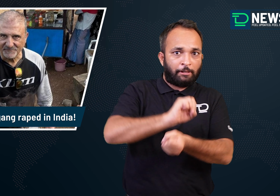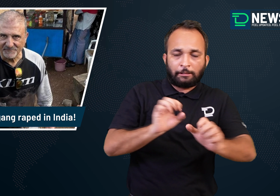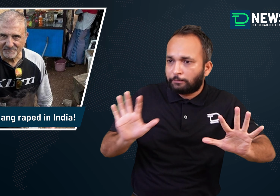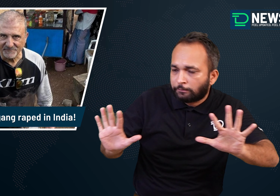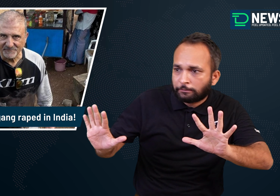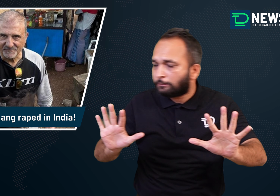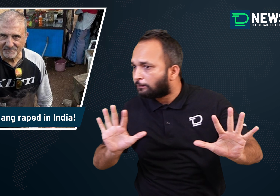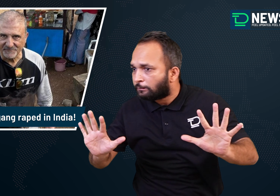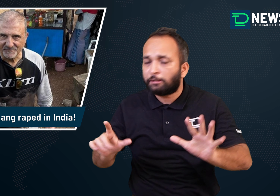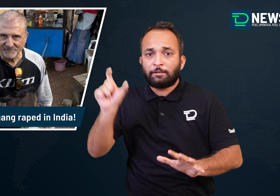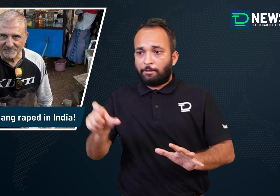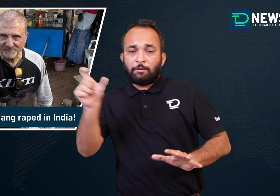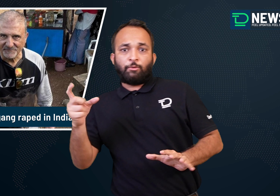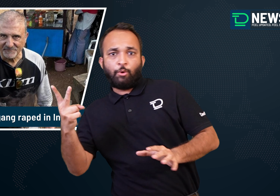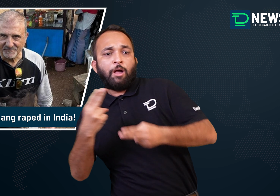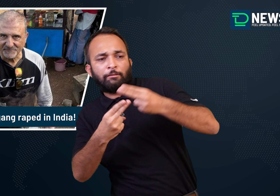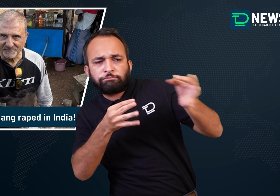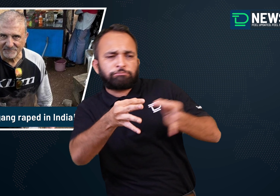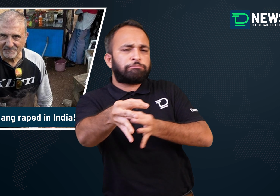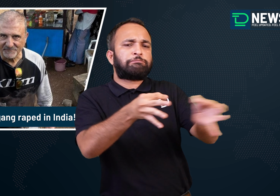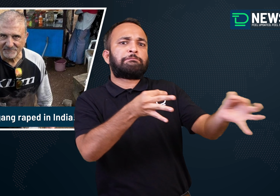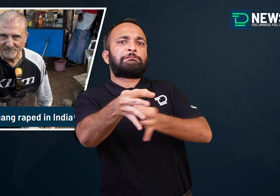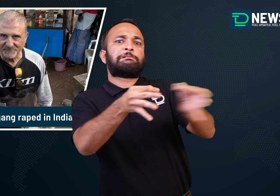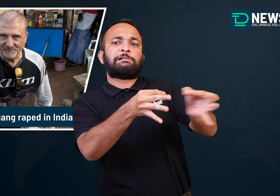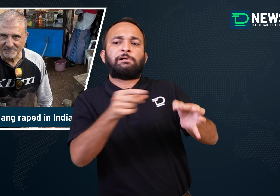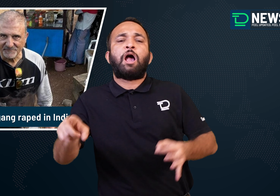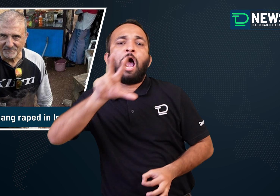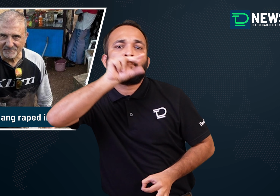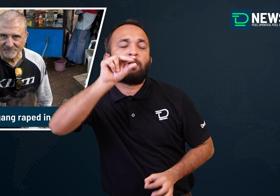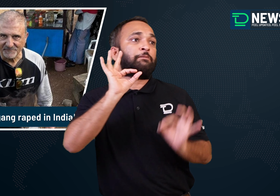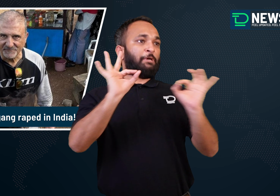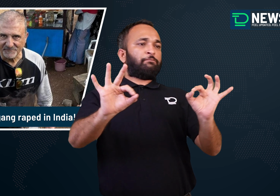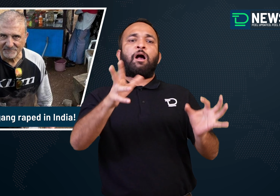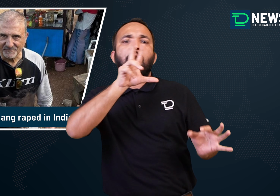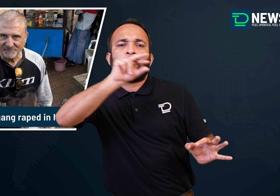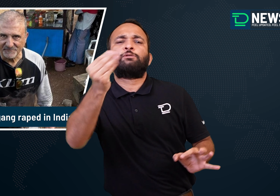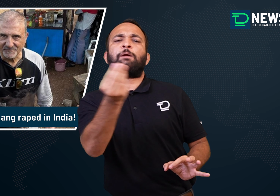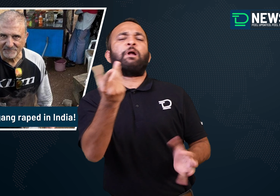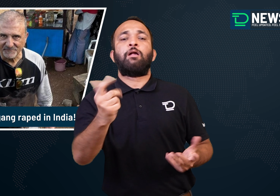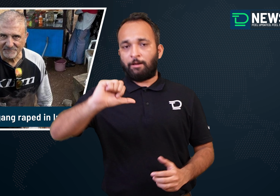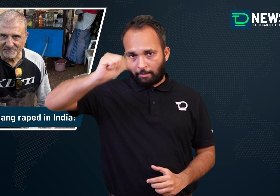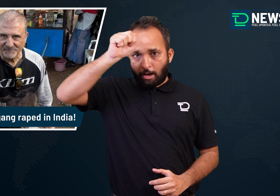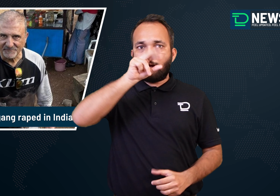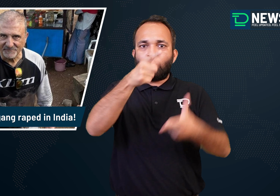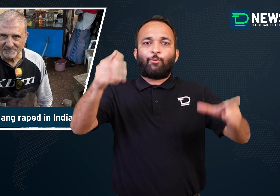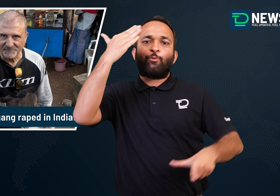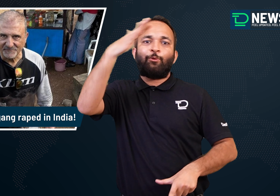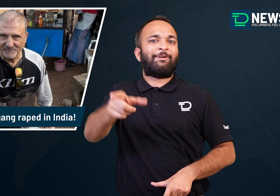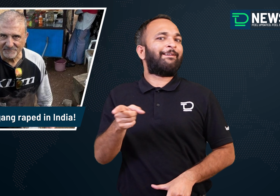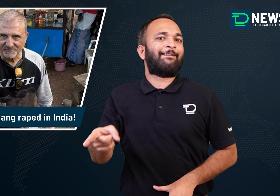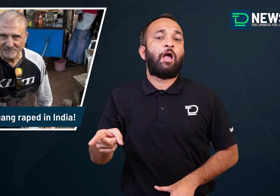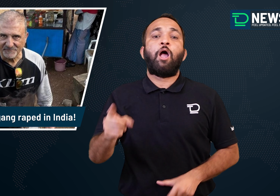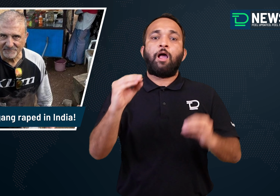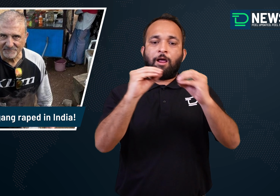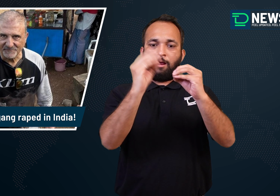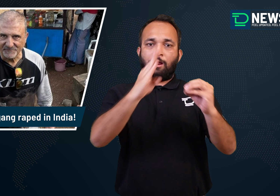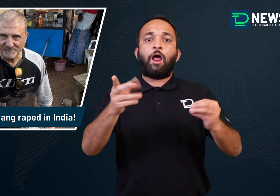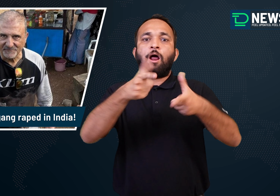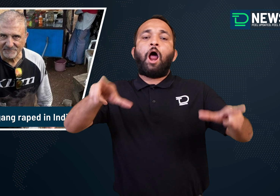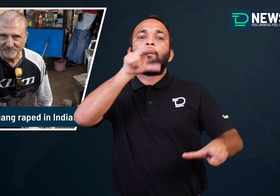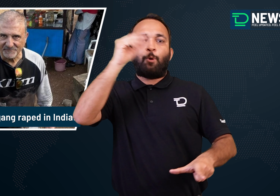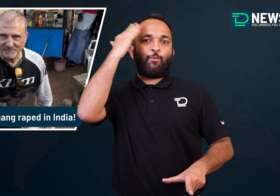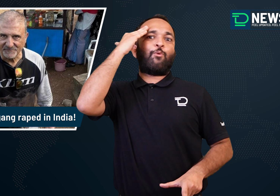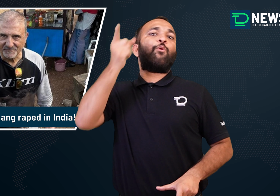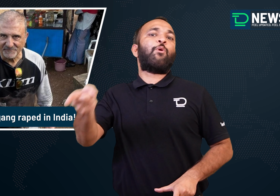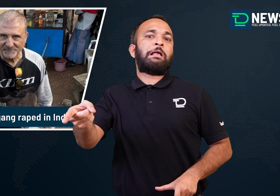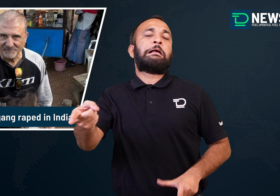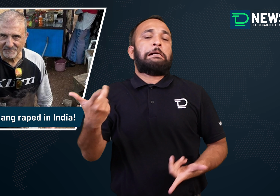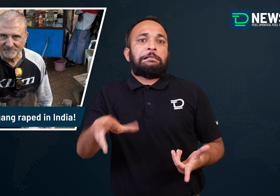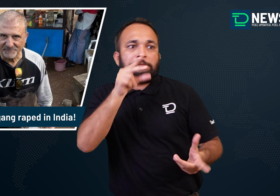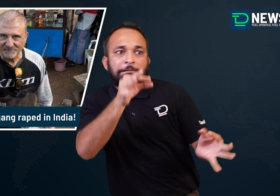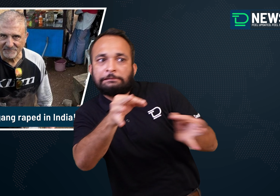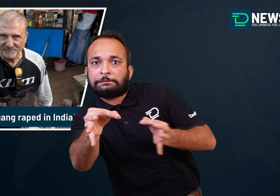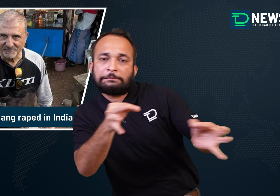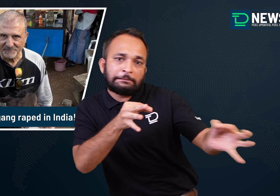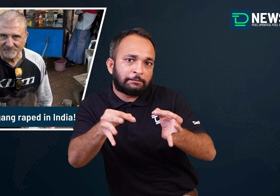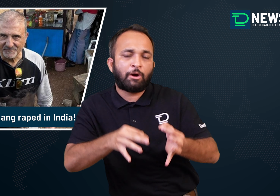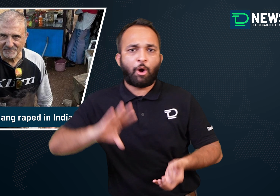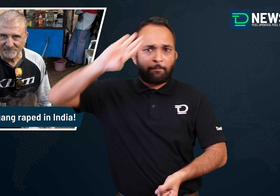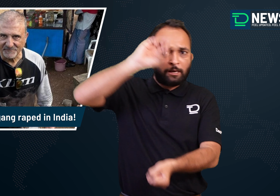They both speak little because they only know the Brazilian language.